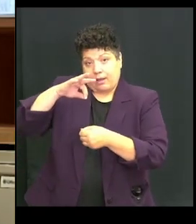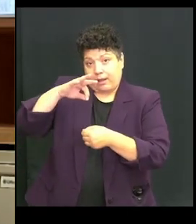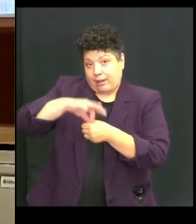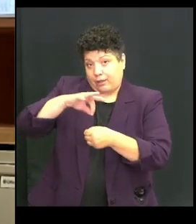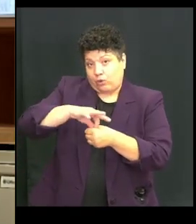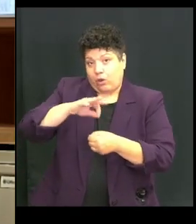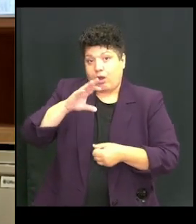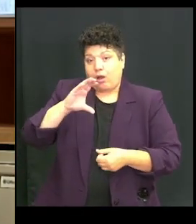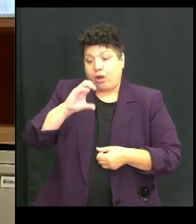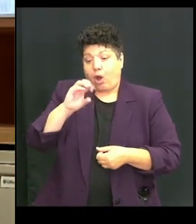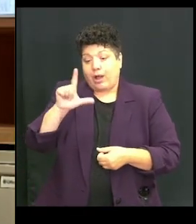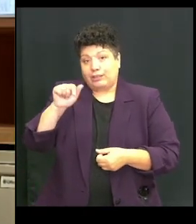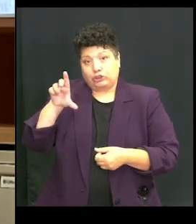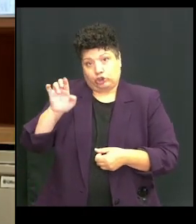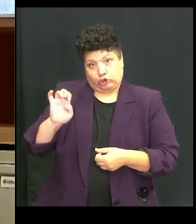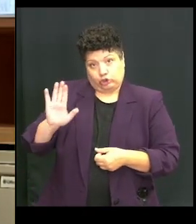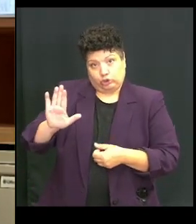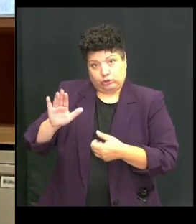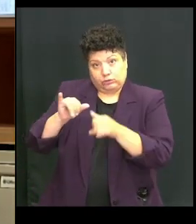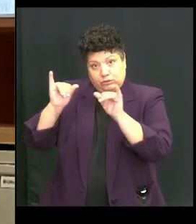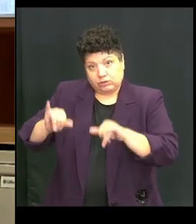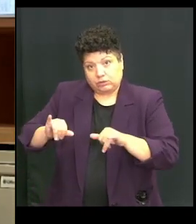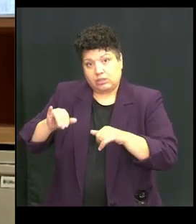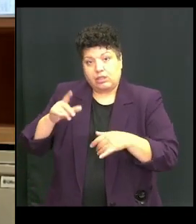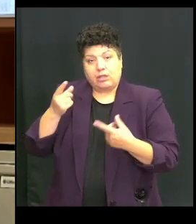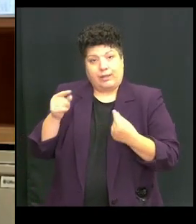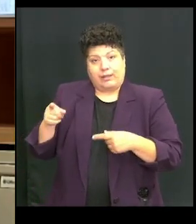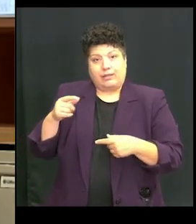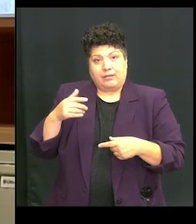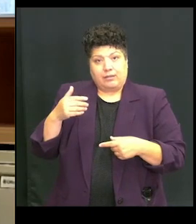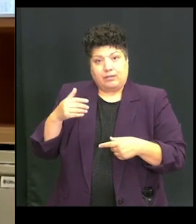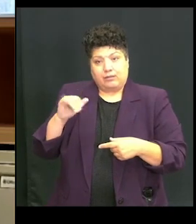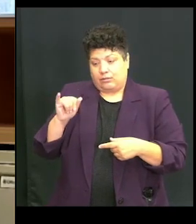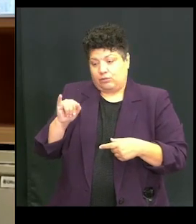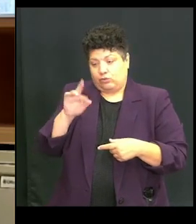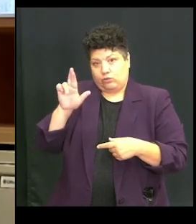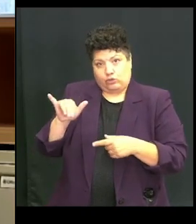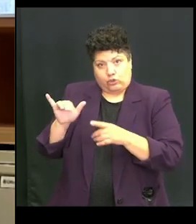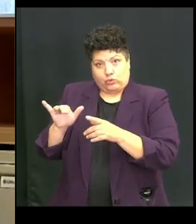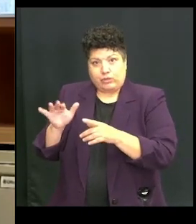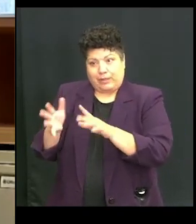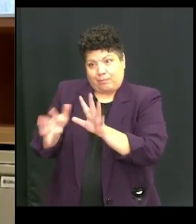their advantage in the Senate, gerrymandering, all that. We don't have these things in Canada.